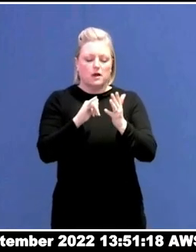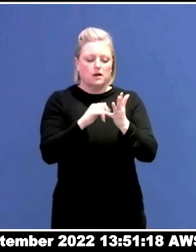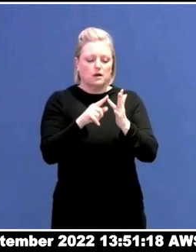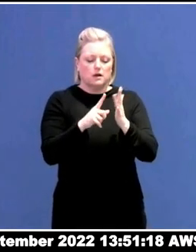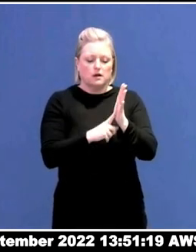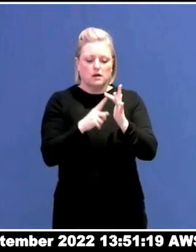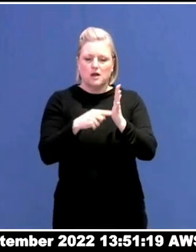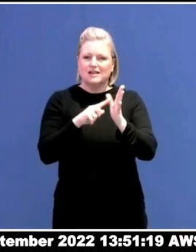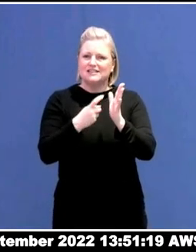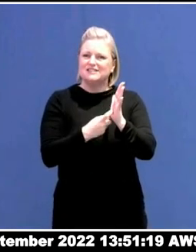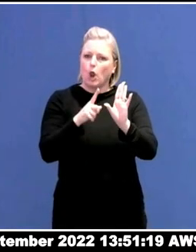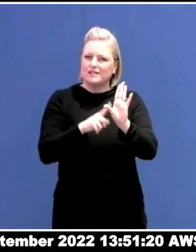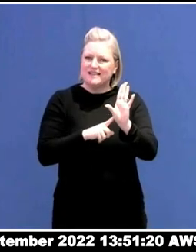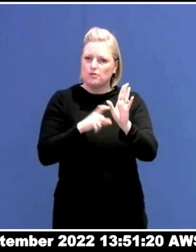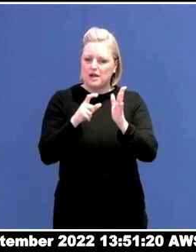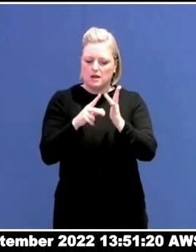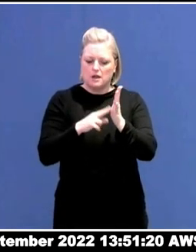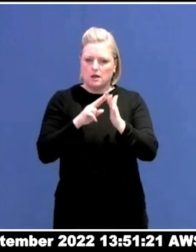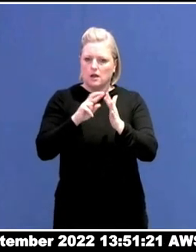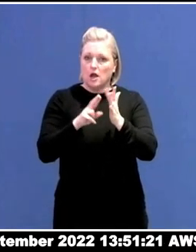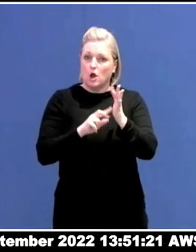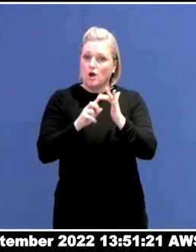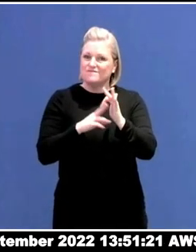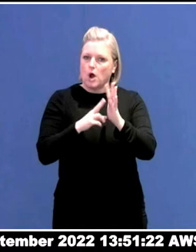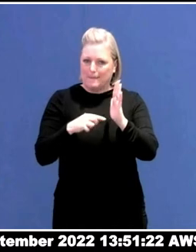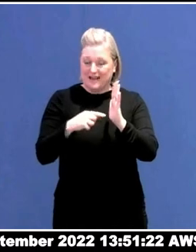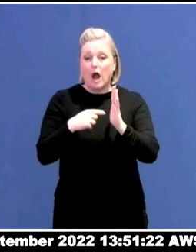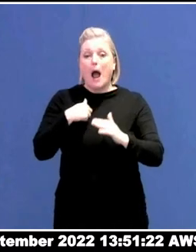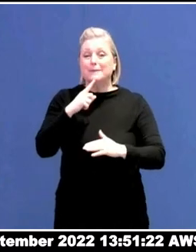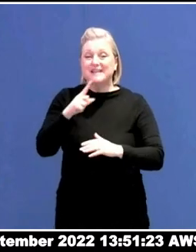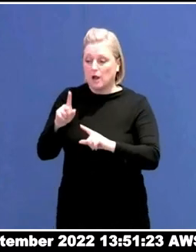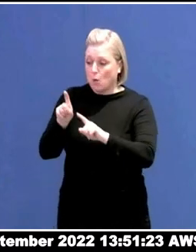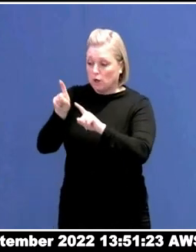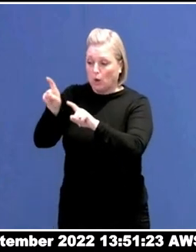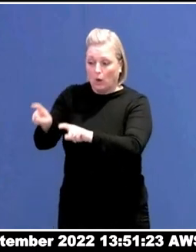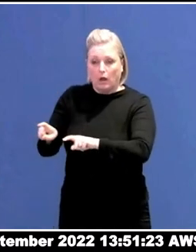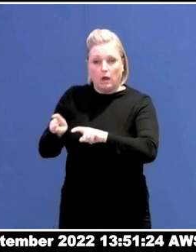Which means that being locked up in a cell for 22 hours or more a day without meaningful human contact.